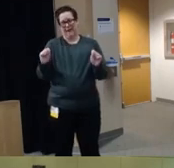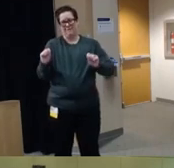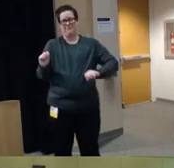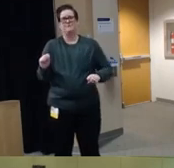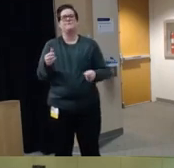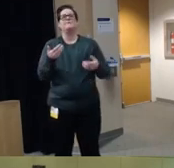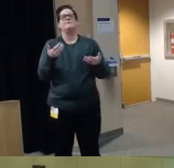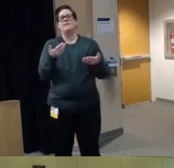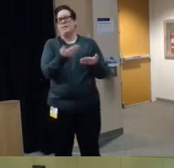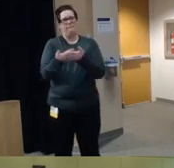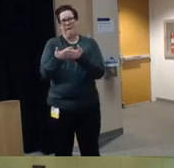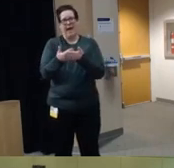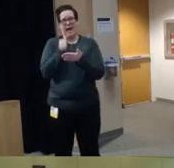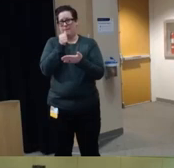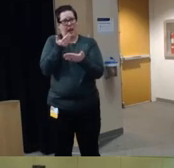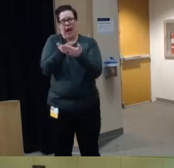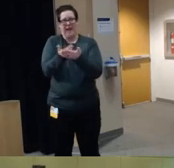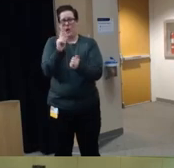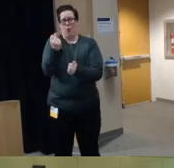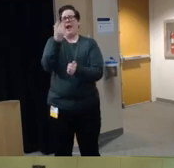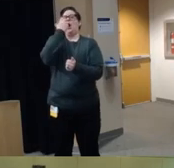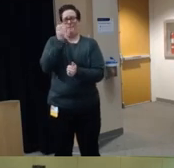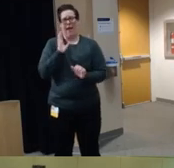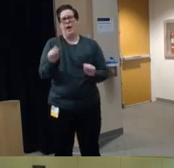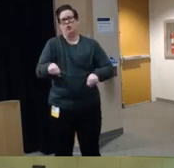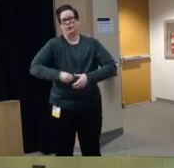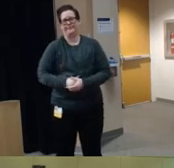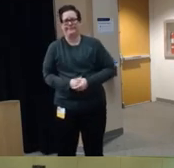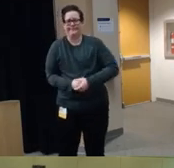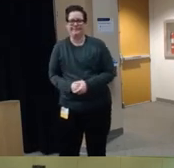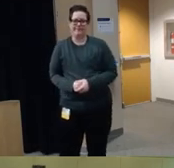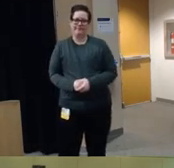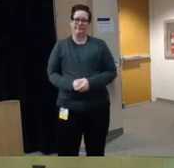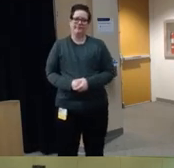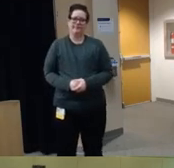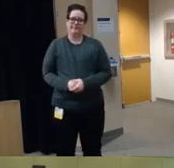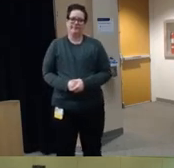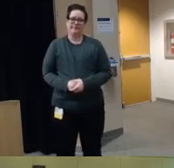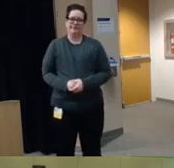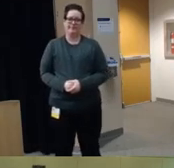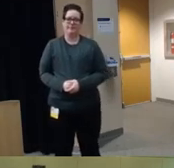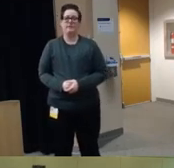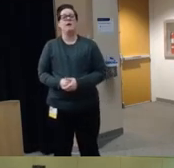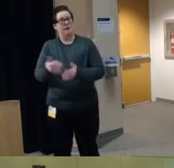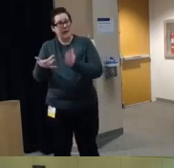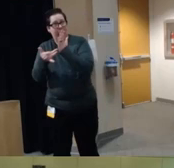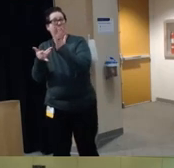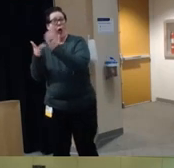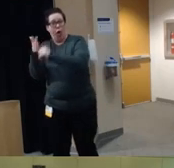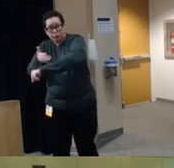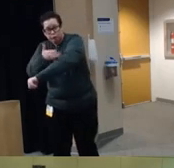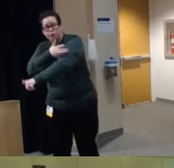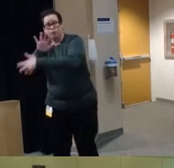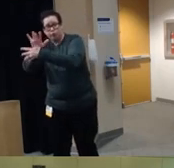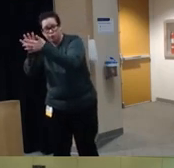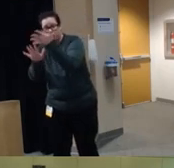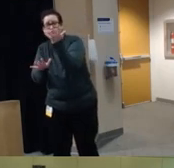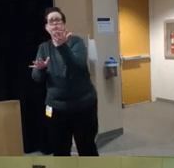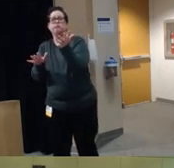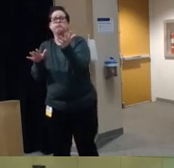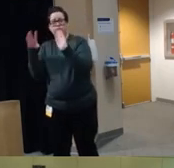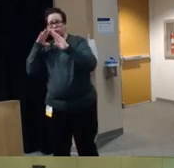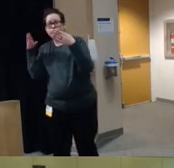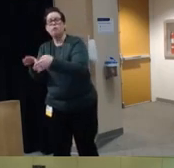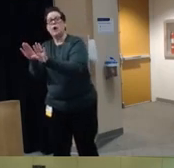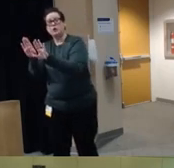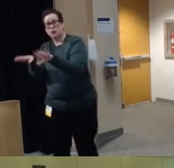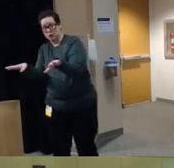airbag and then aside from advancements that were directly um aimed at children um there were